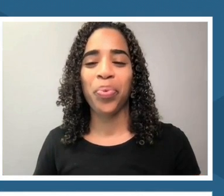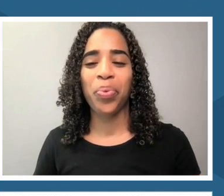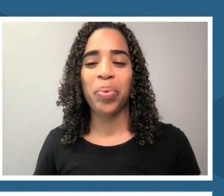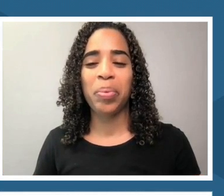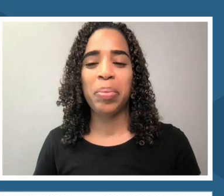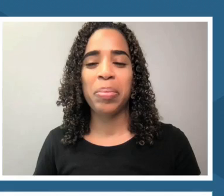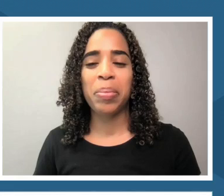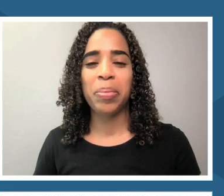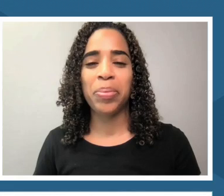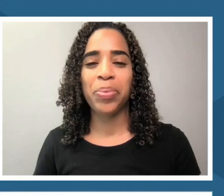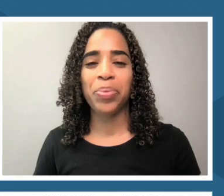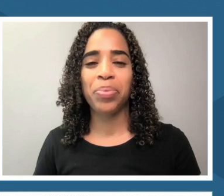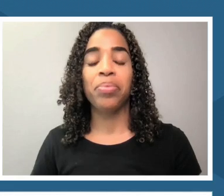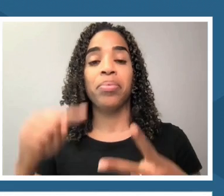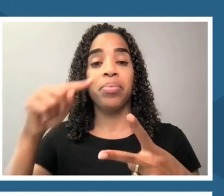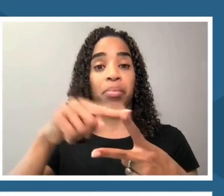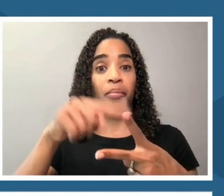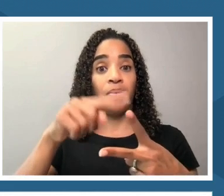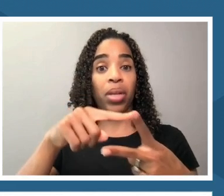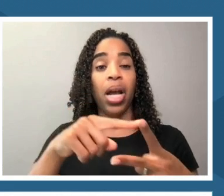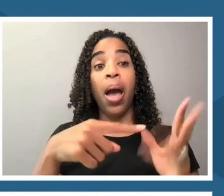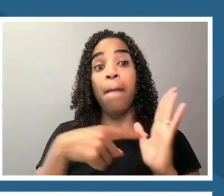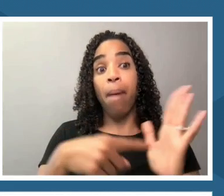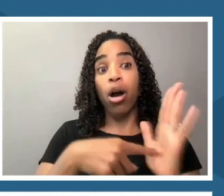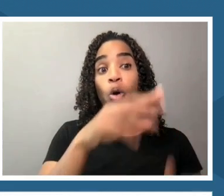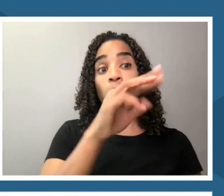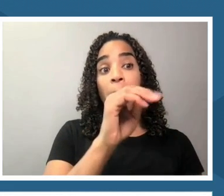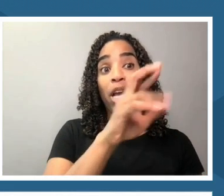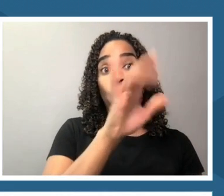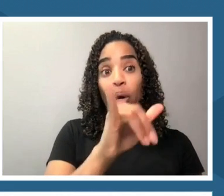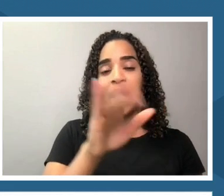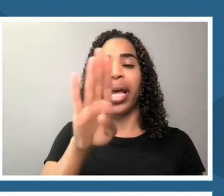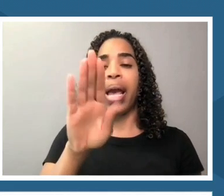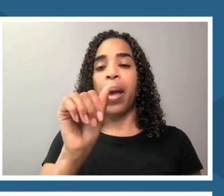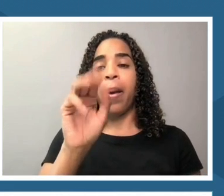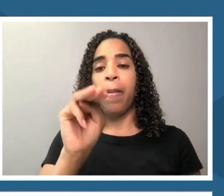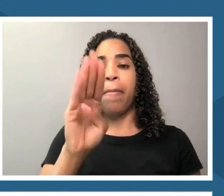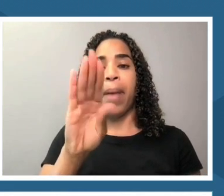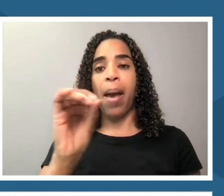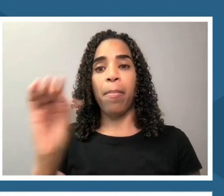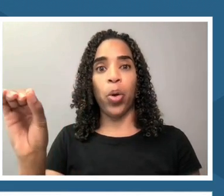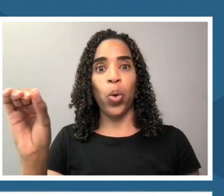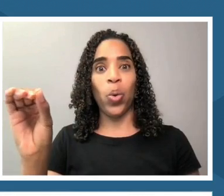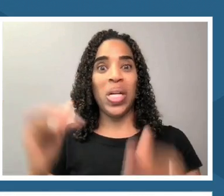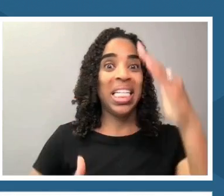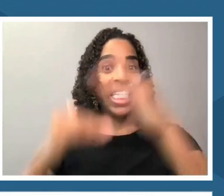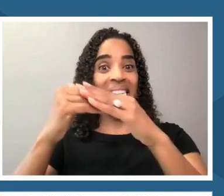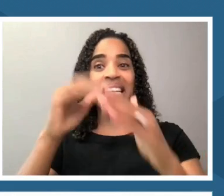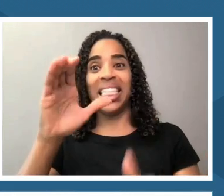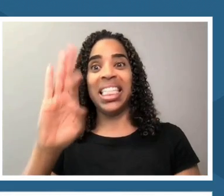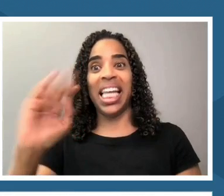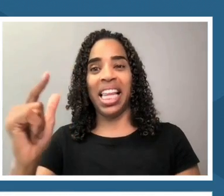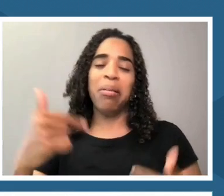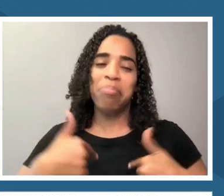can see is the model minority and the bamboo ceiling uh both of which features your yours truly